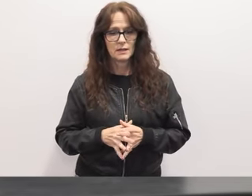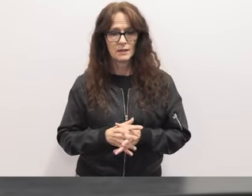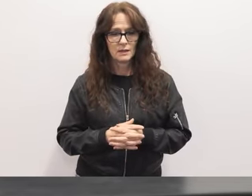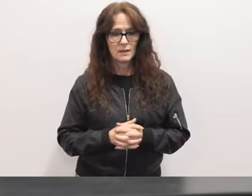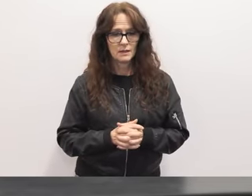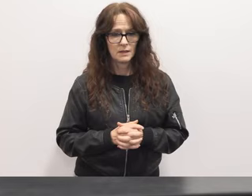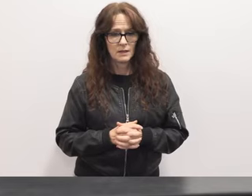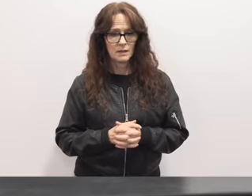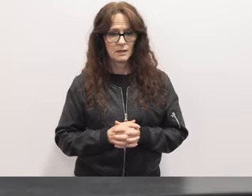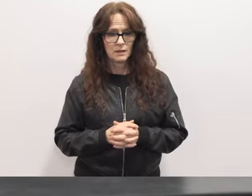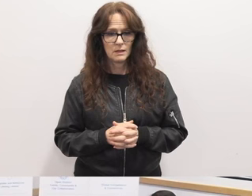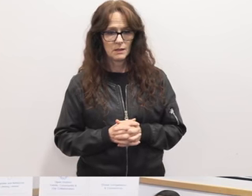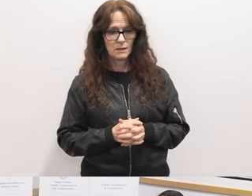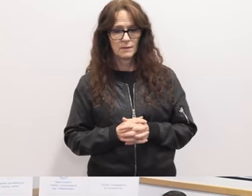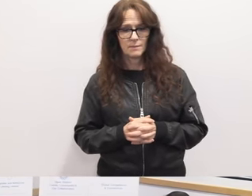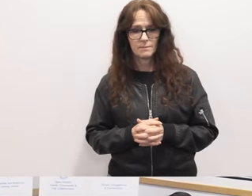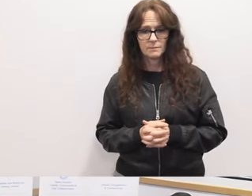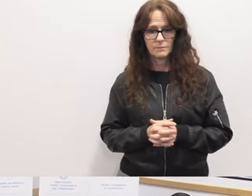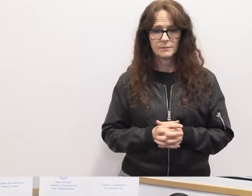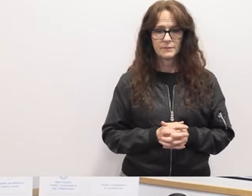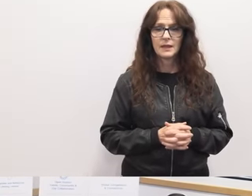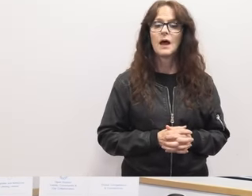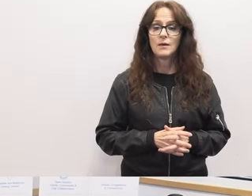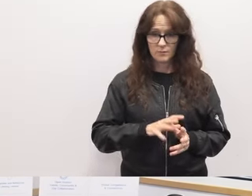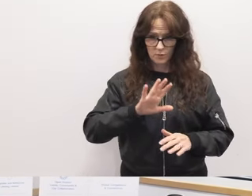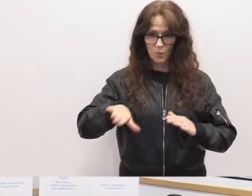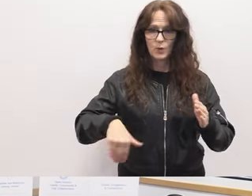I think we all agree on the importance